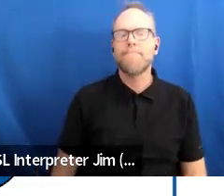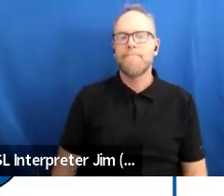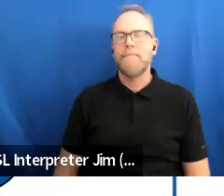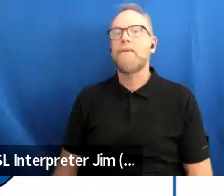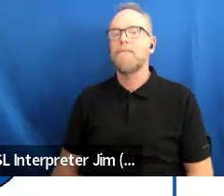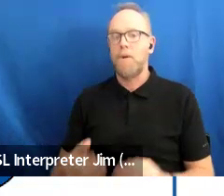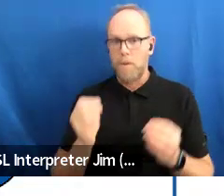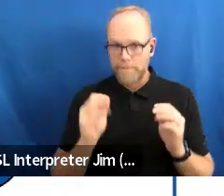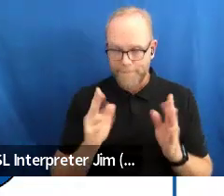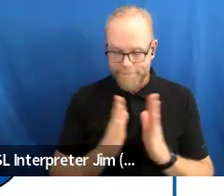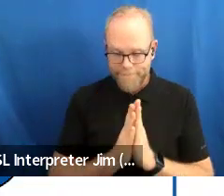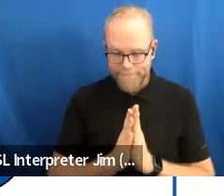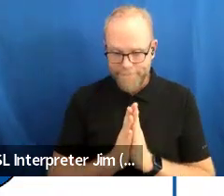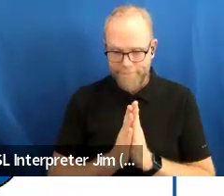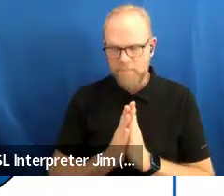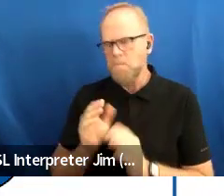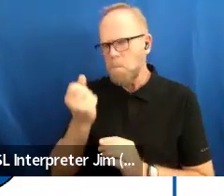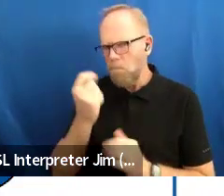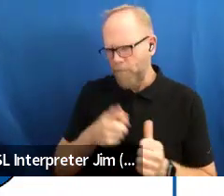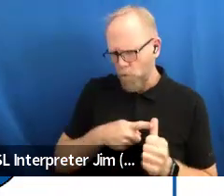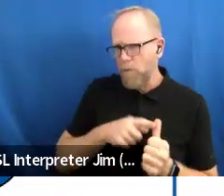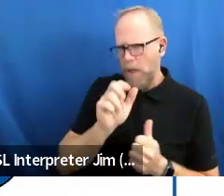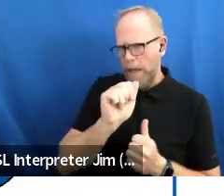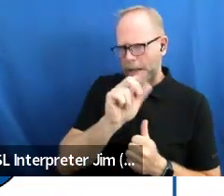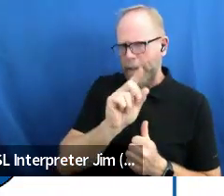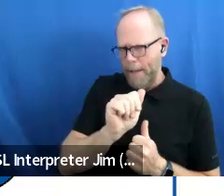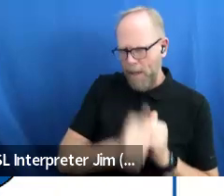Olmstead kind of came after the ADA. But the ADA actually was